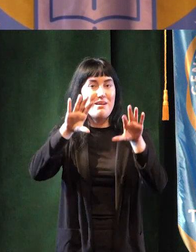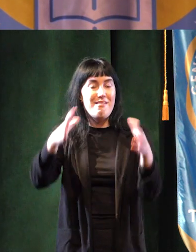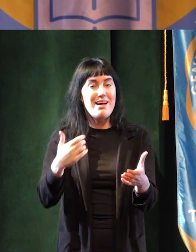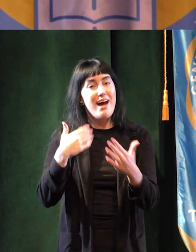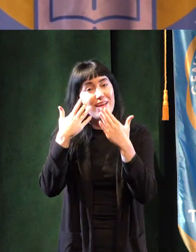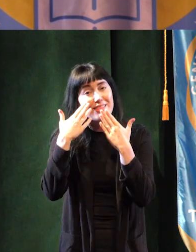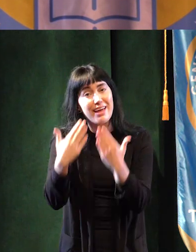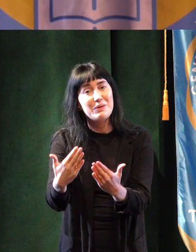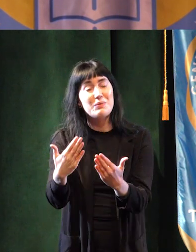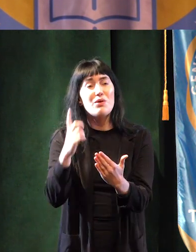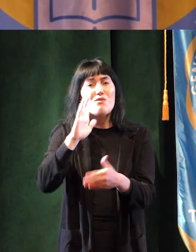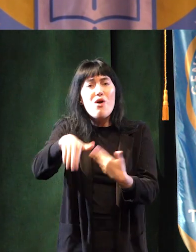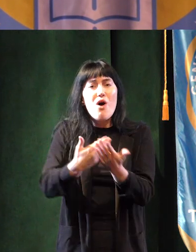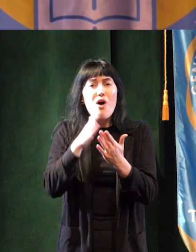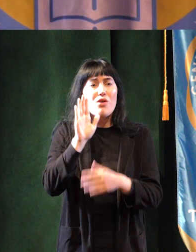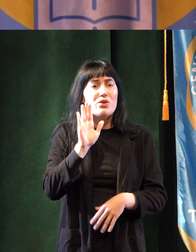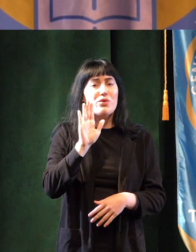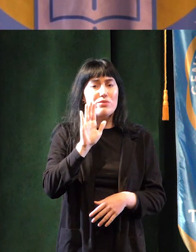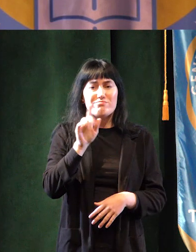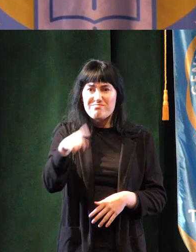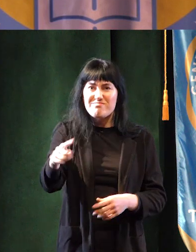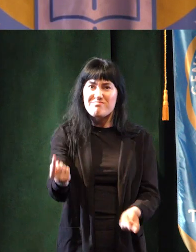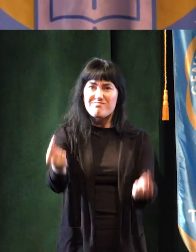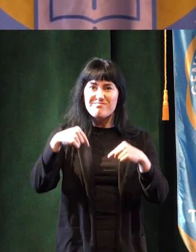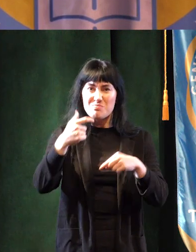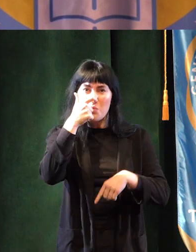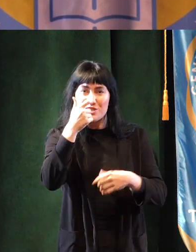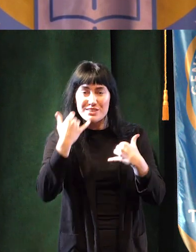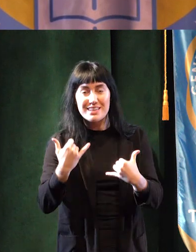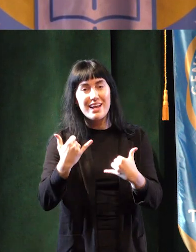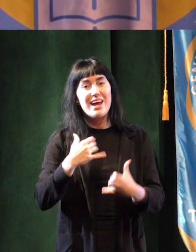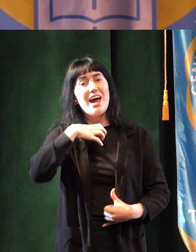class I thank you for all your drill all of you joining us today and wish you all